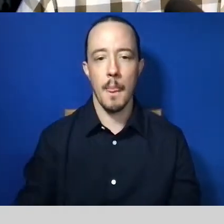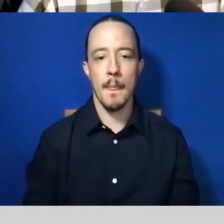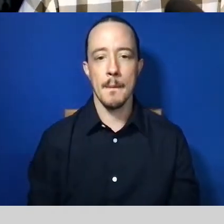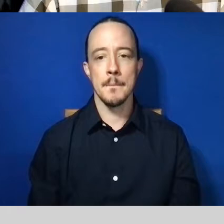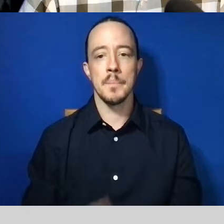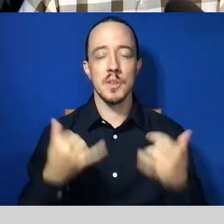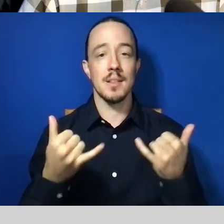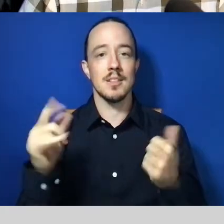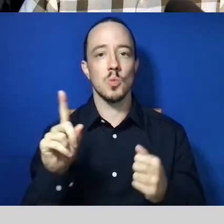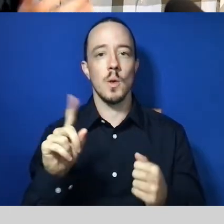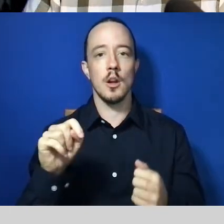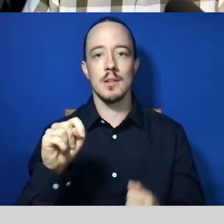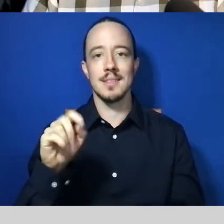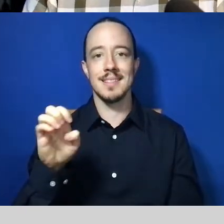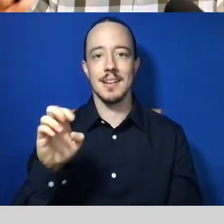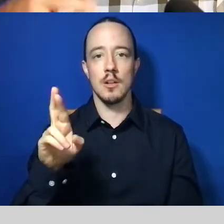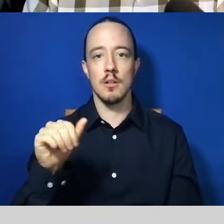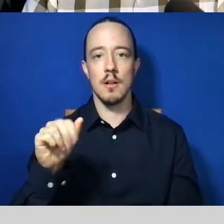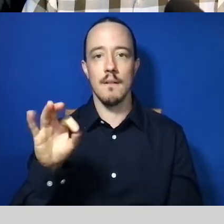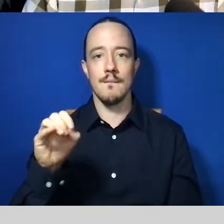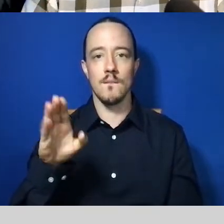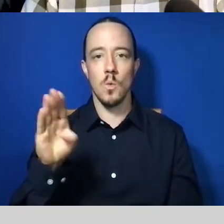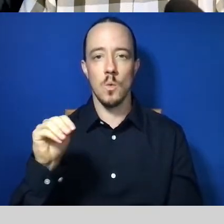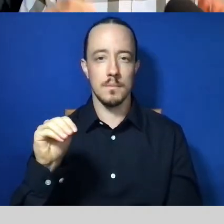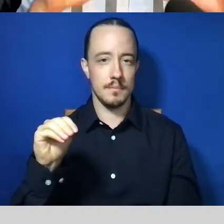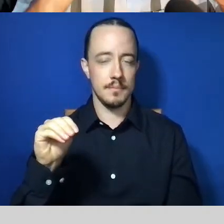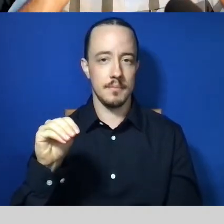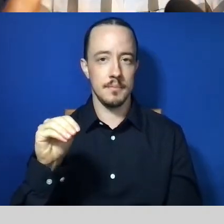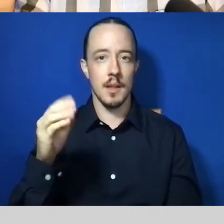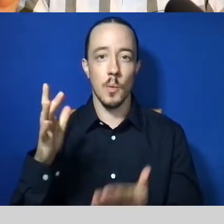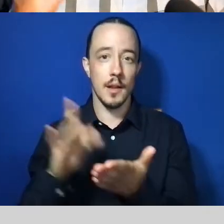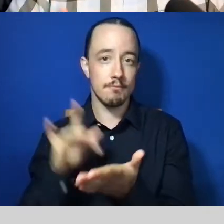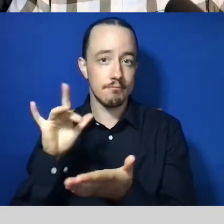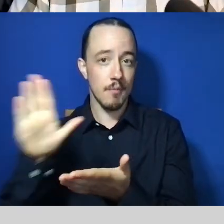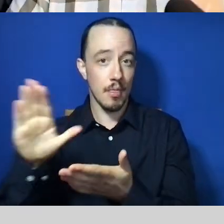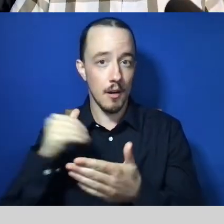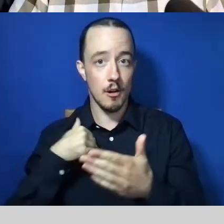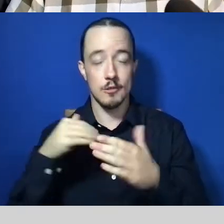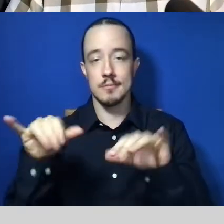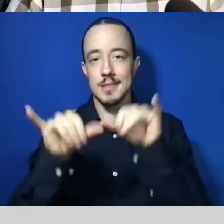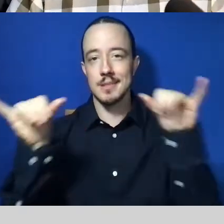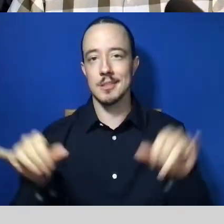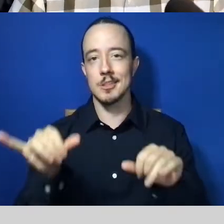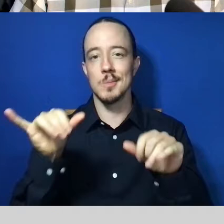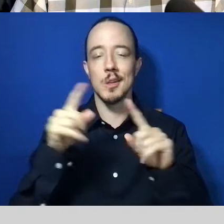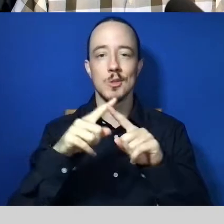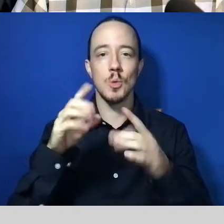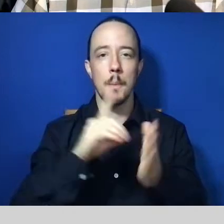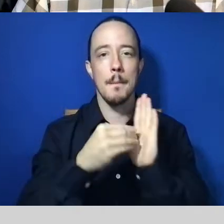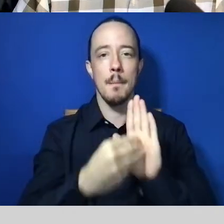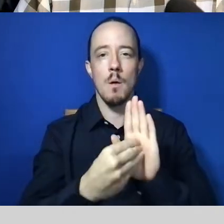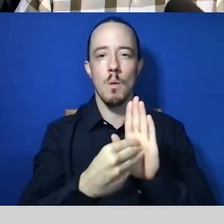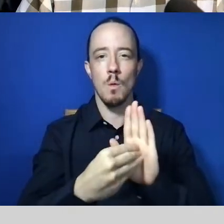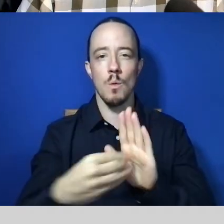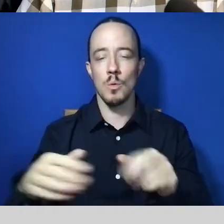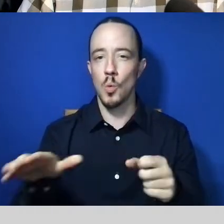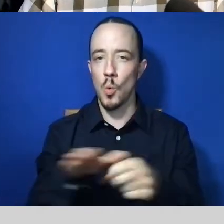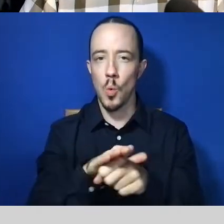and we leverage infrastructure as code using Terraform to model out the whole infrastructure for each of our environments.